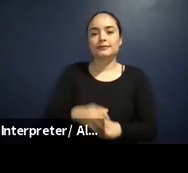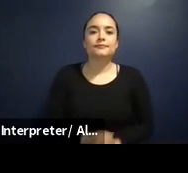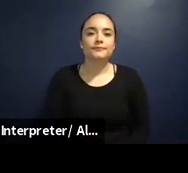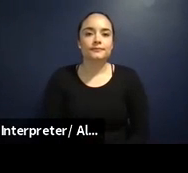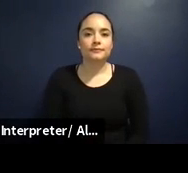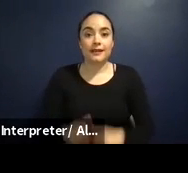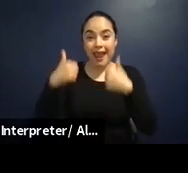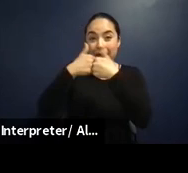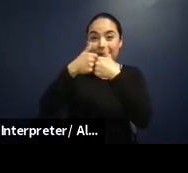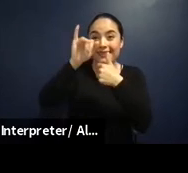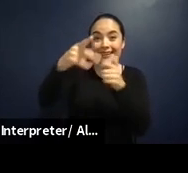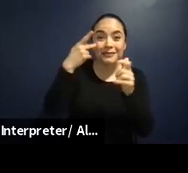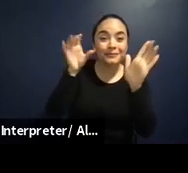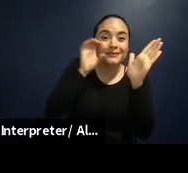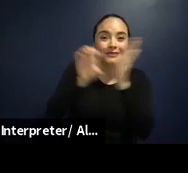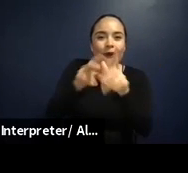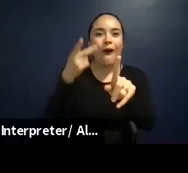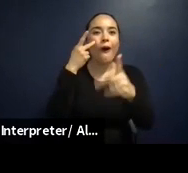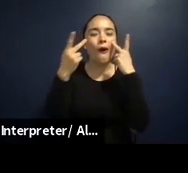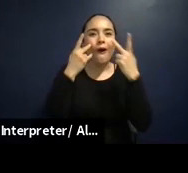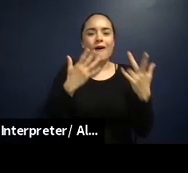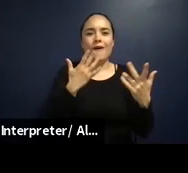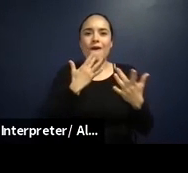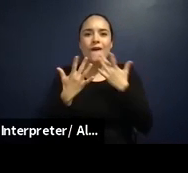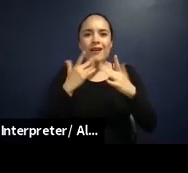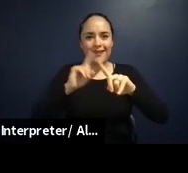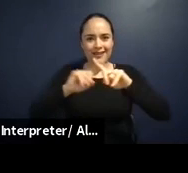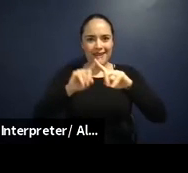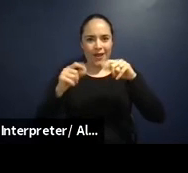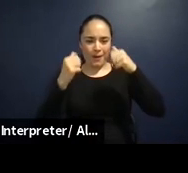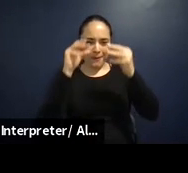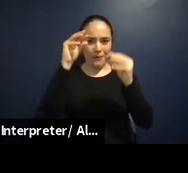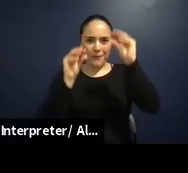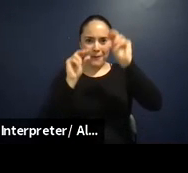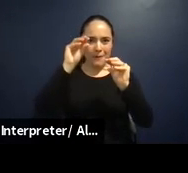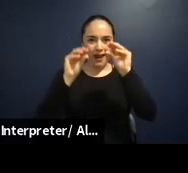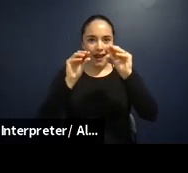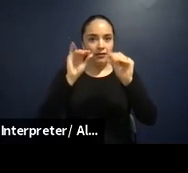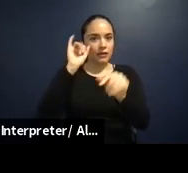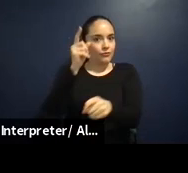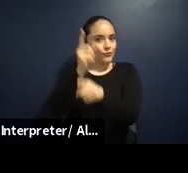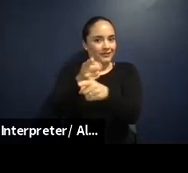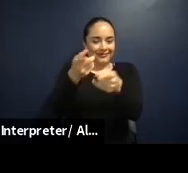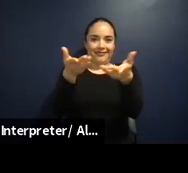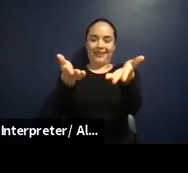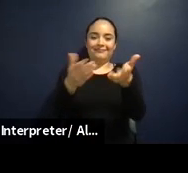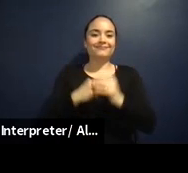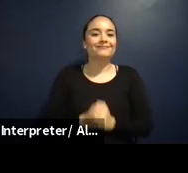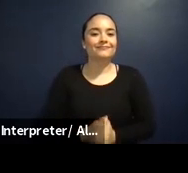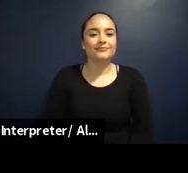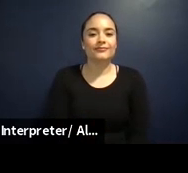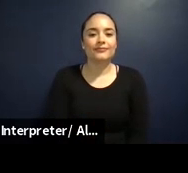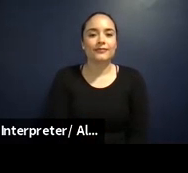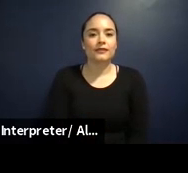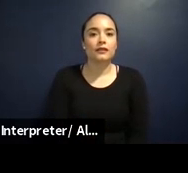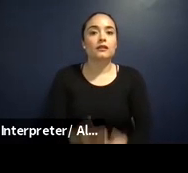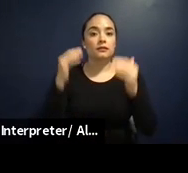can definitely see that there's different things in the granite. How about diorite? So in Minecraft